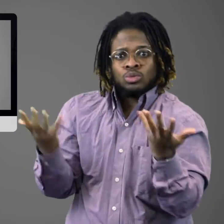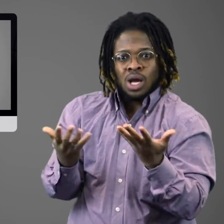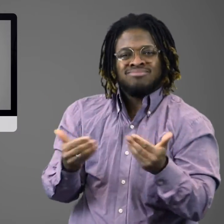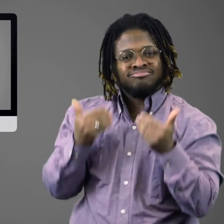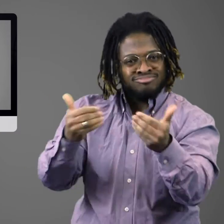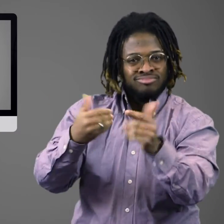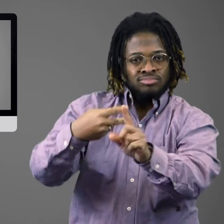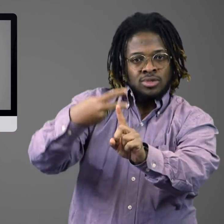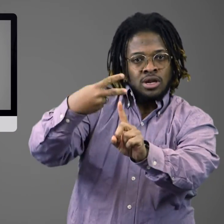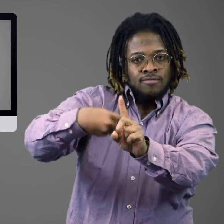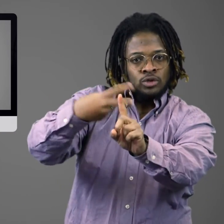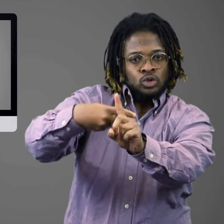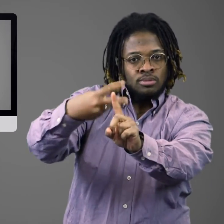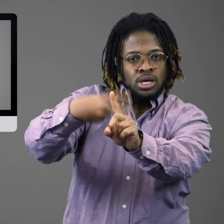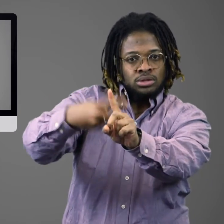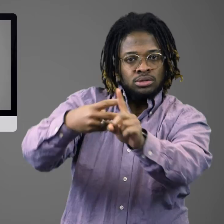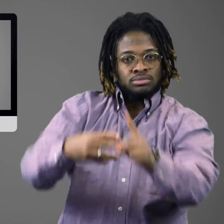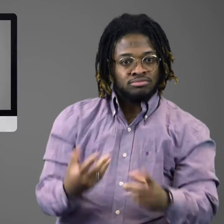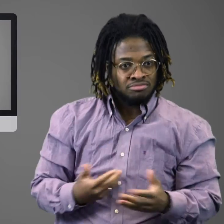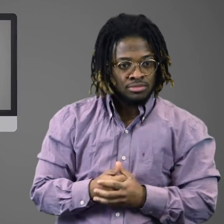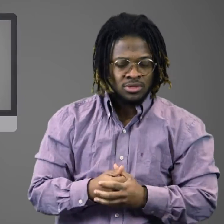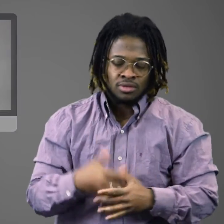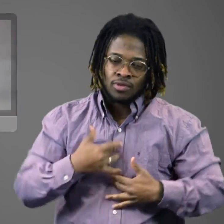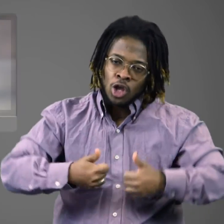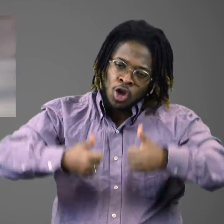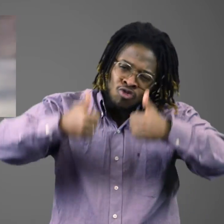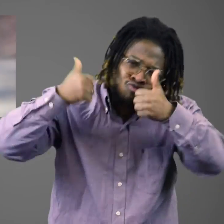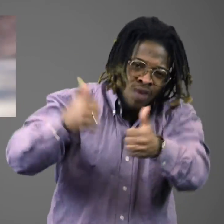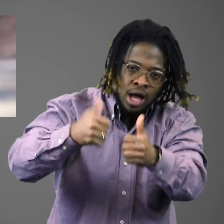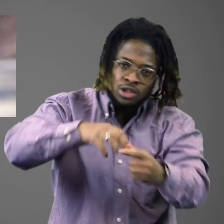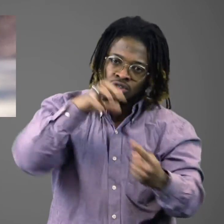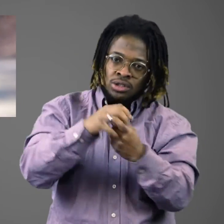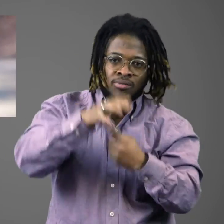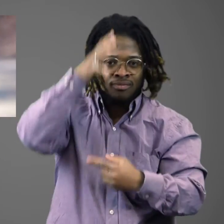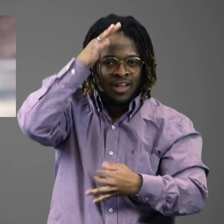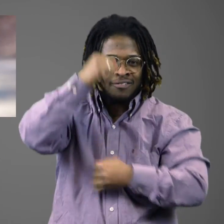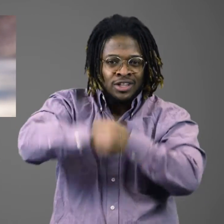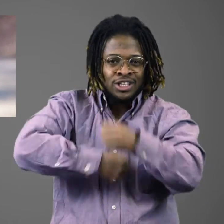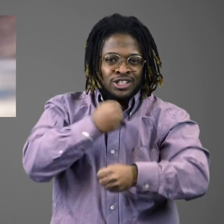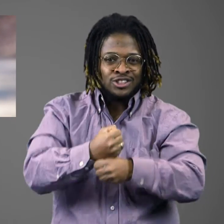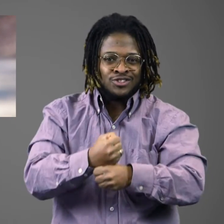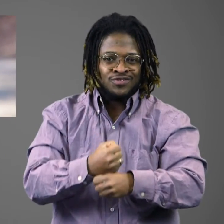we have a family session every two months. I feel like Dad of the Year!